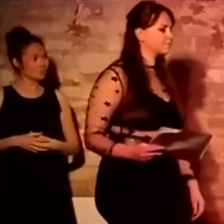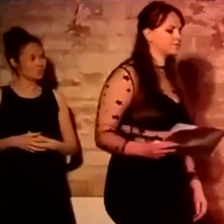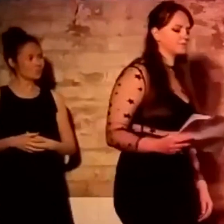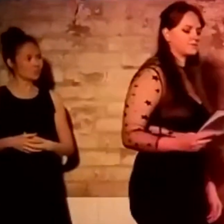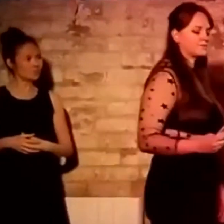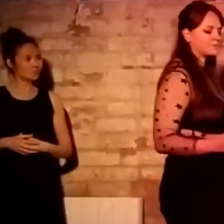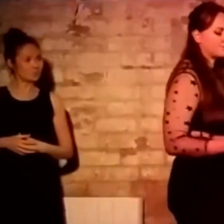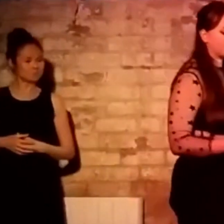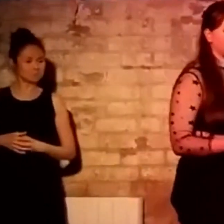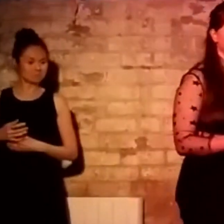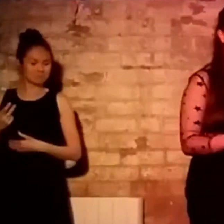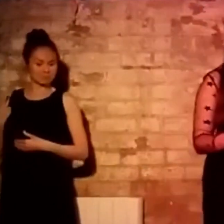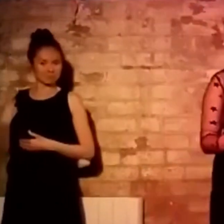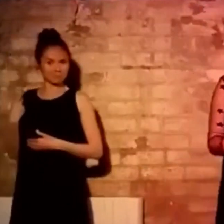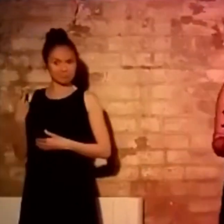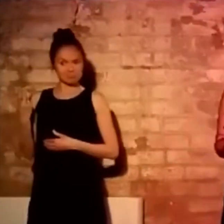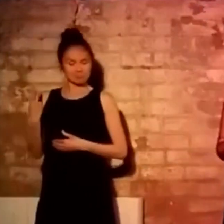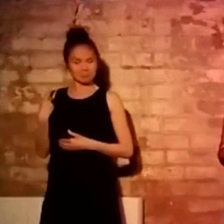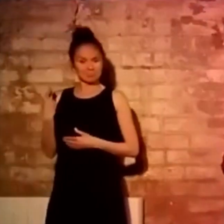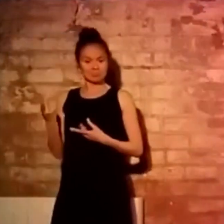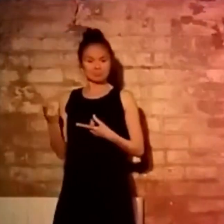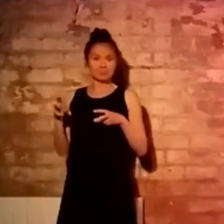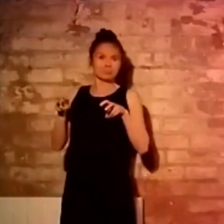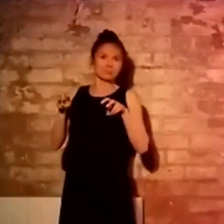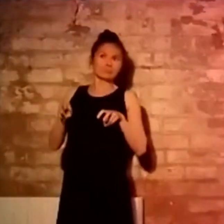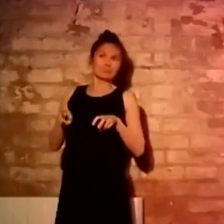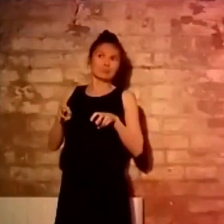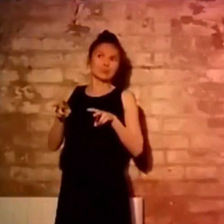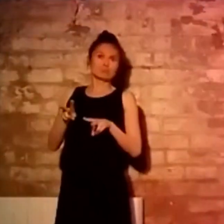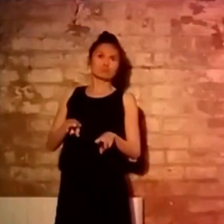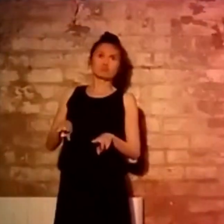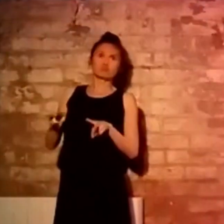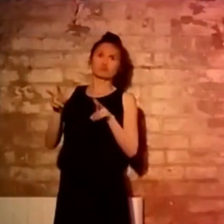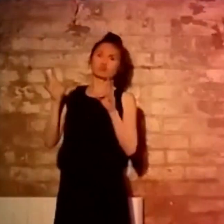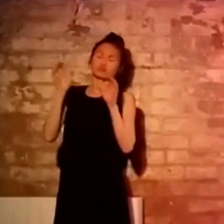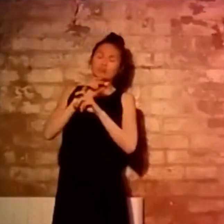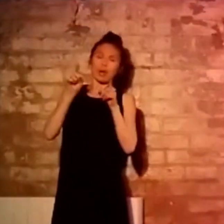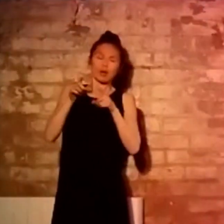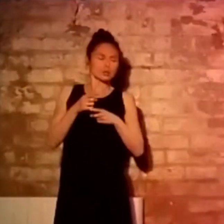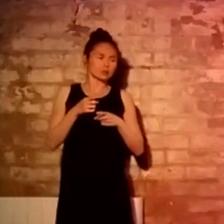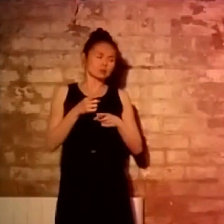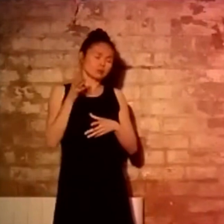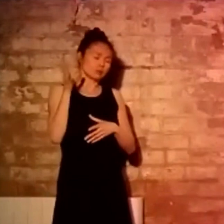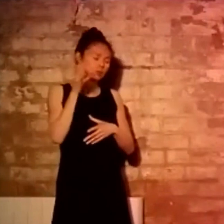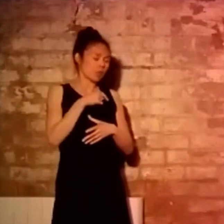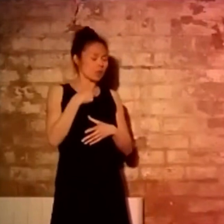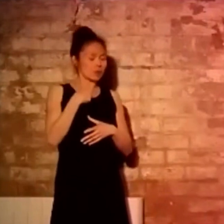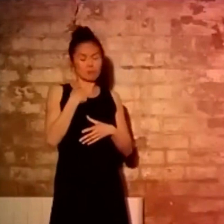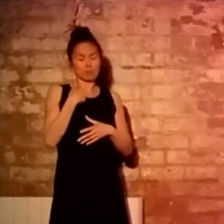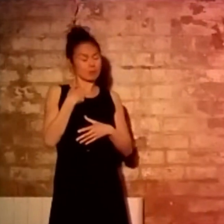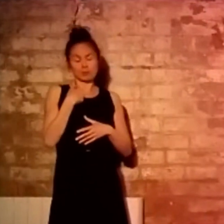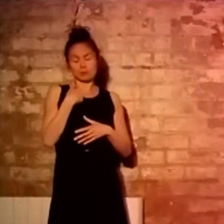Appears we Achilles, emerge the twin outliers who deny sleep. Sleep shuns me, lest with heavy interruption.